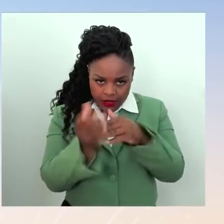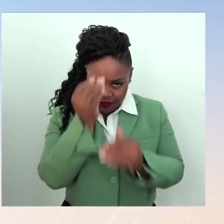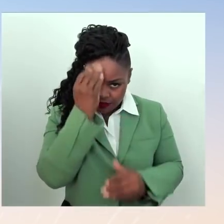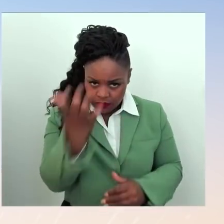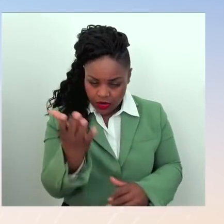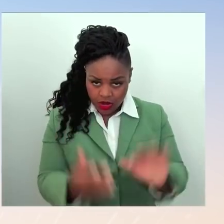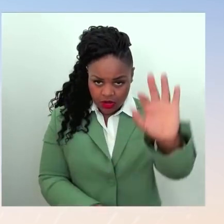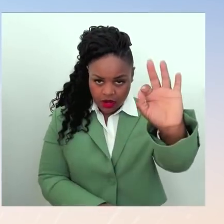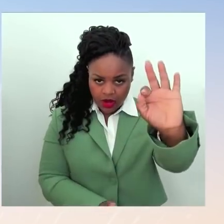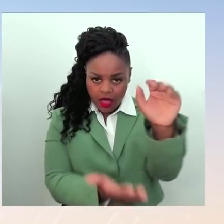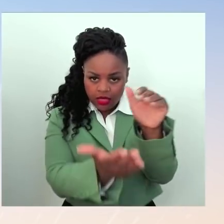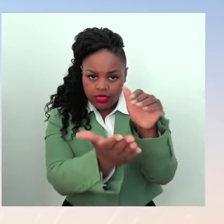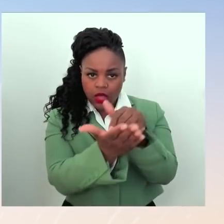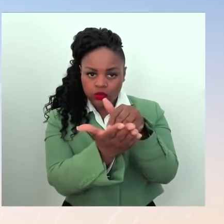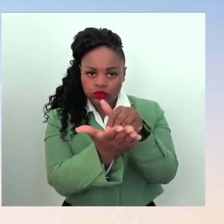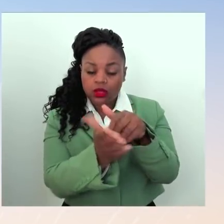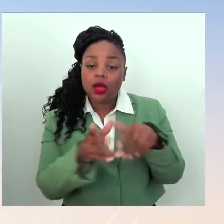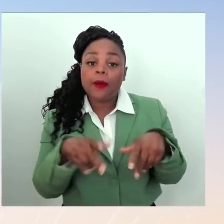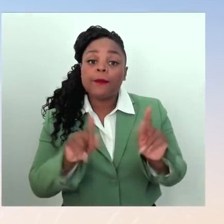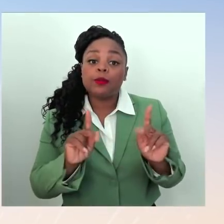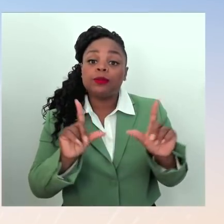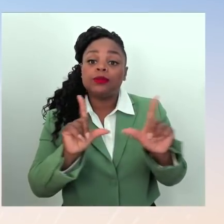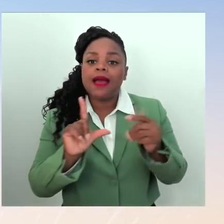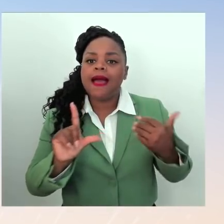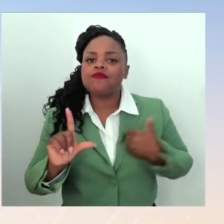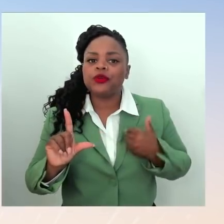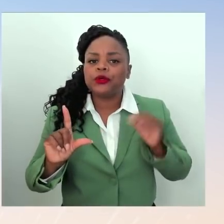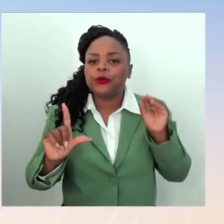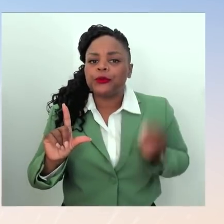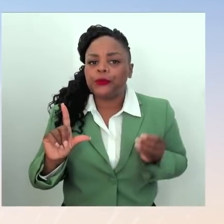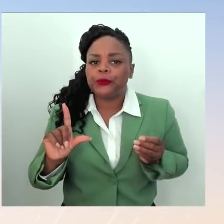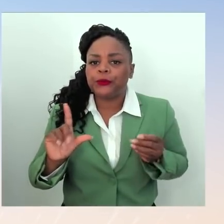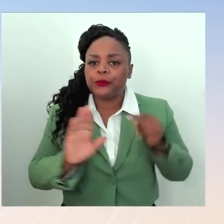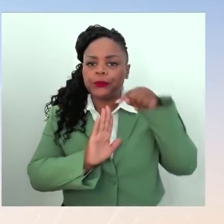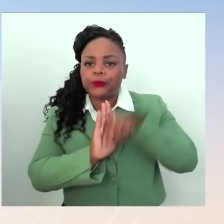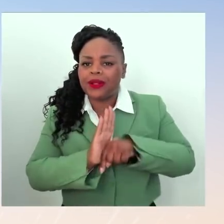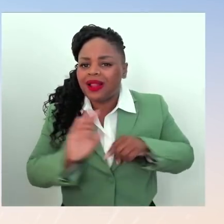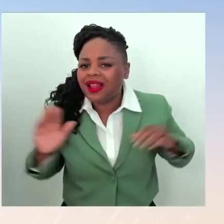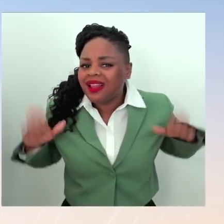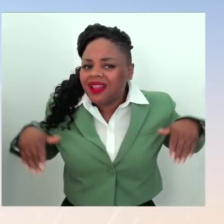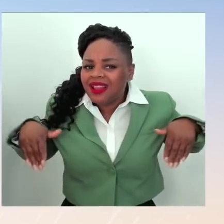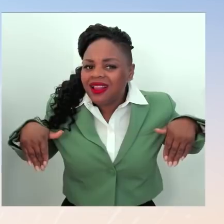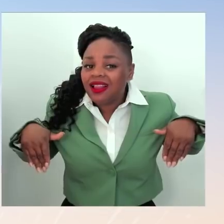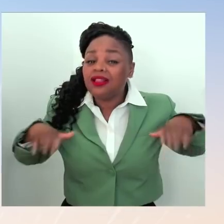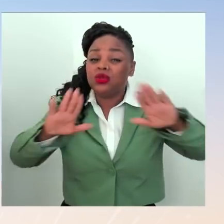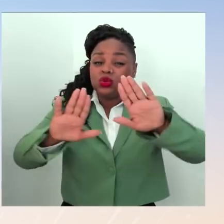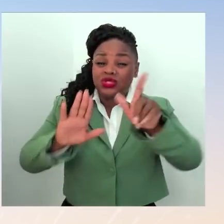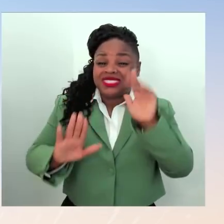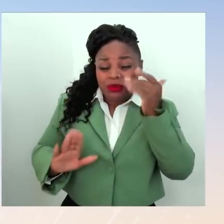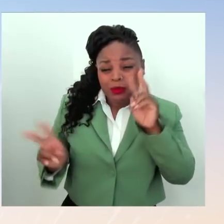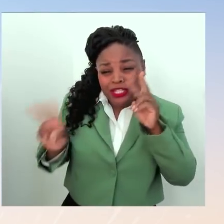But if we're looking to the future and what -- how -- what we can do to prevent this from being a challenge in future crises,